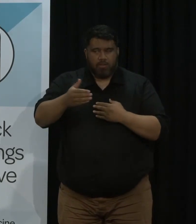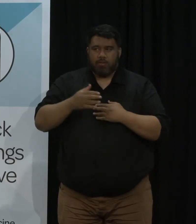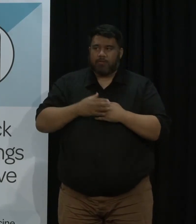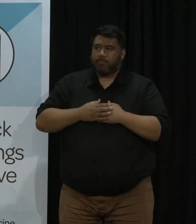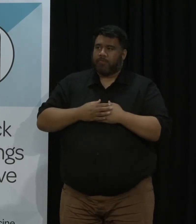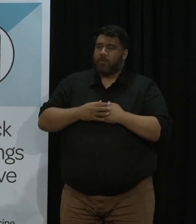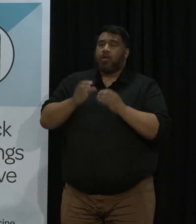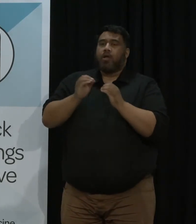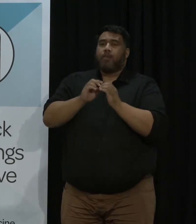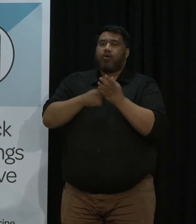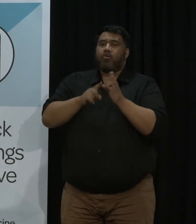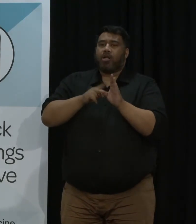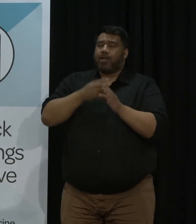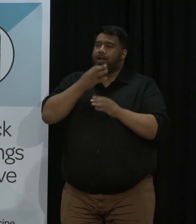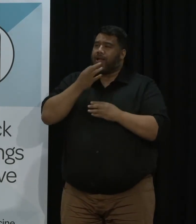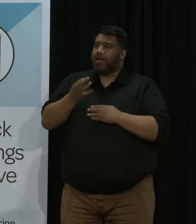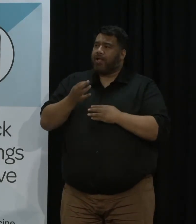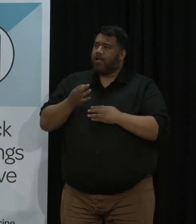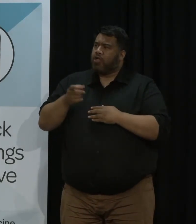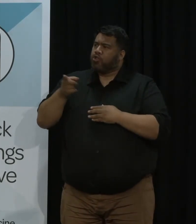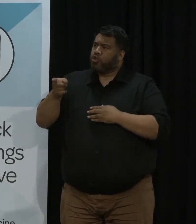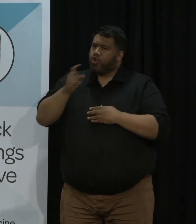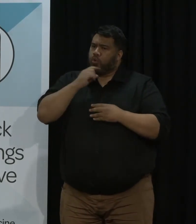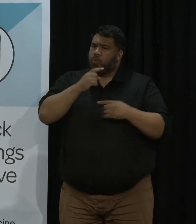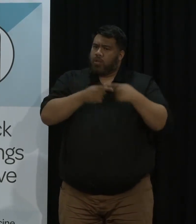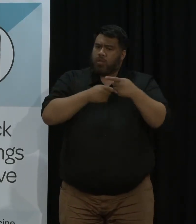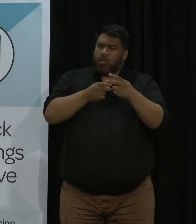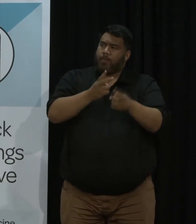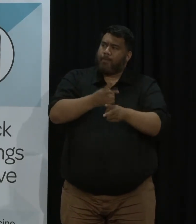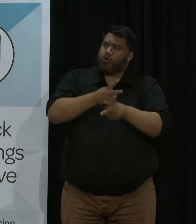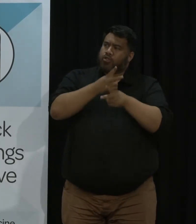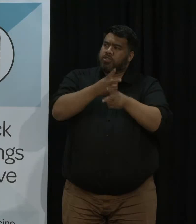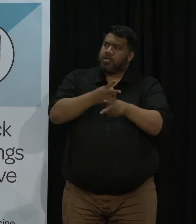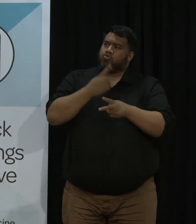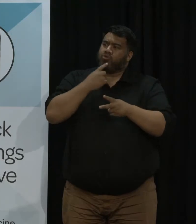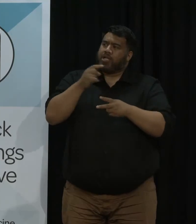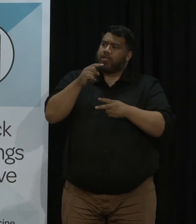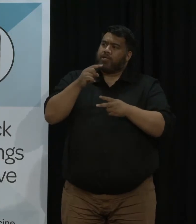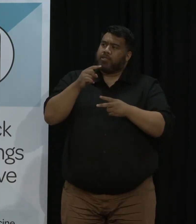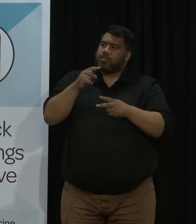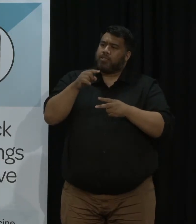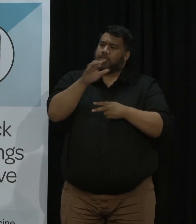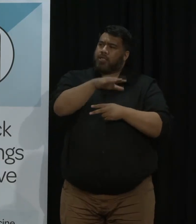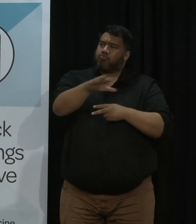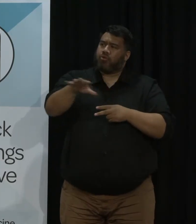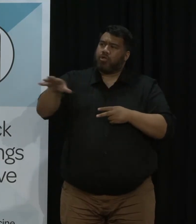decisions that are very